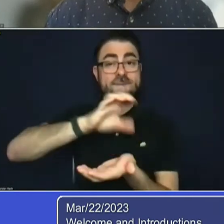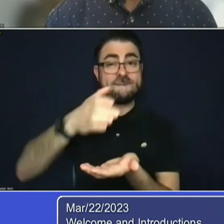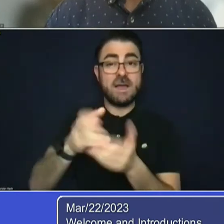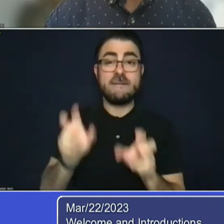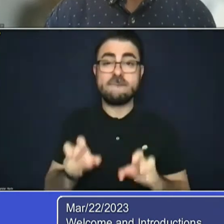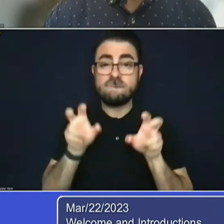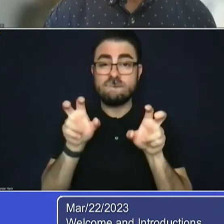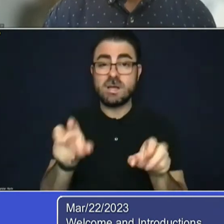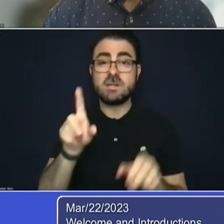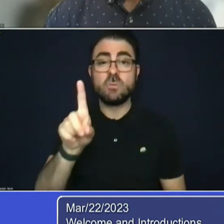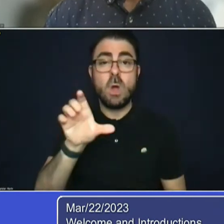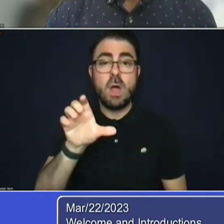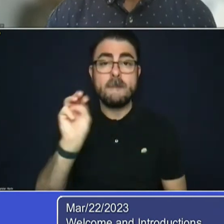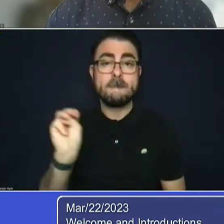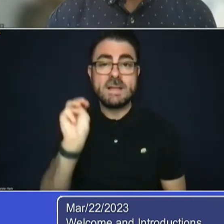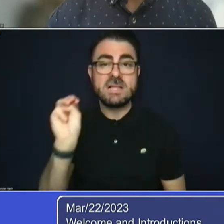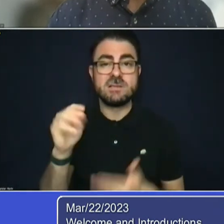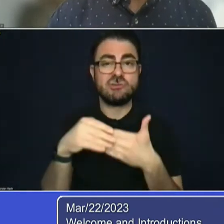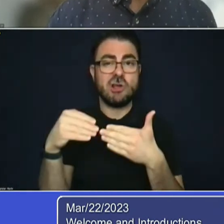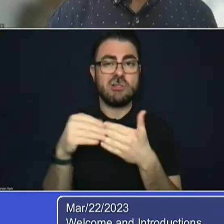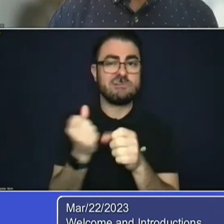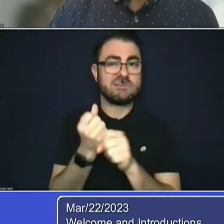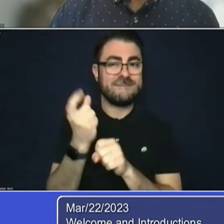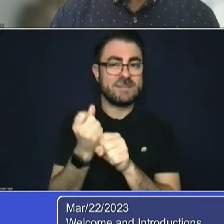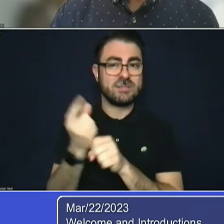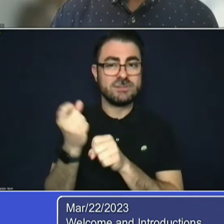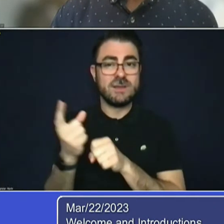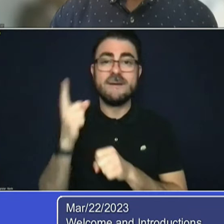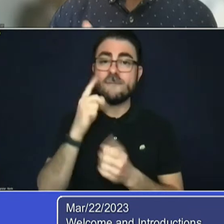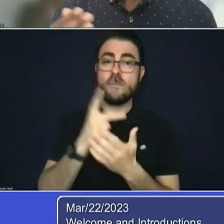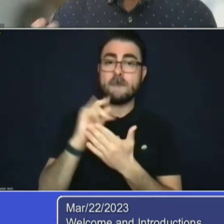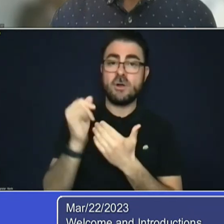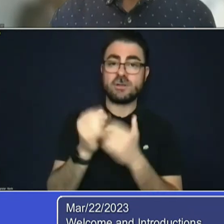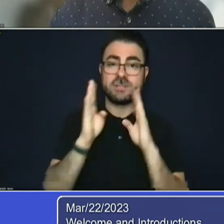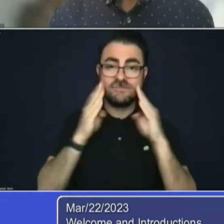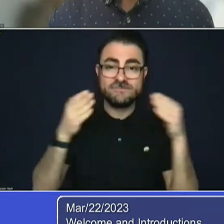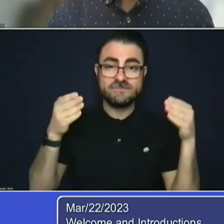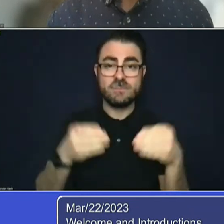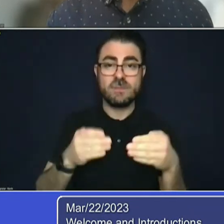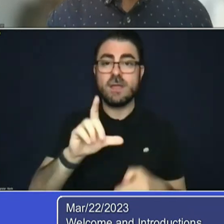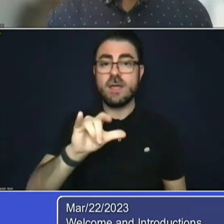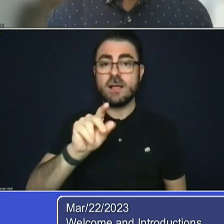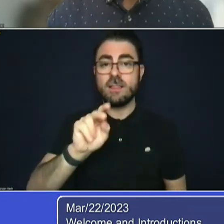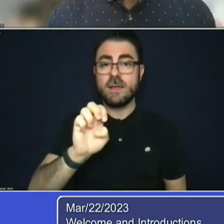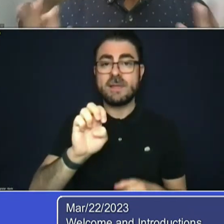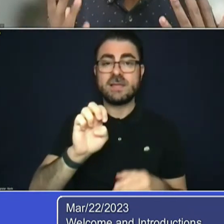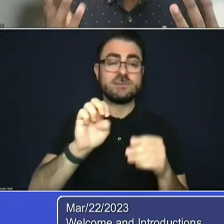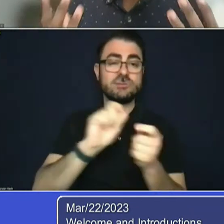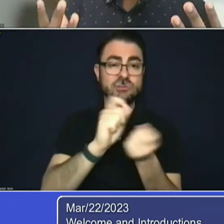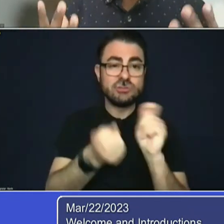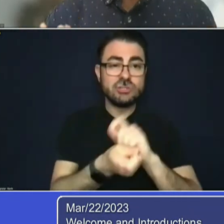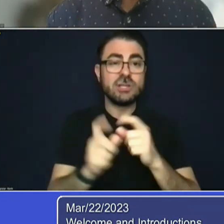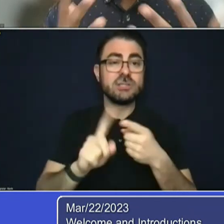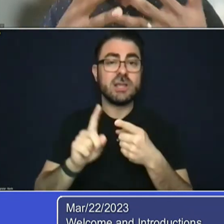FUND IS. IT IS A FUND THAT INVESTS OVER $100 MILLION ANNUALLY, IN